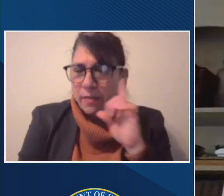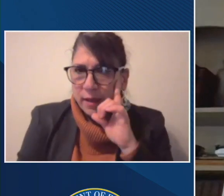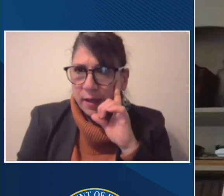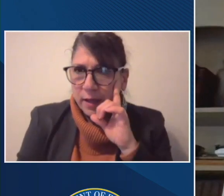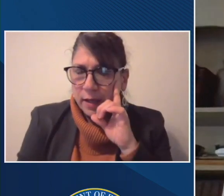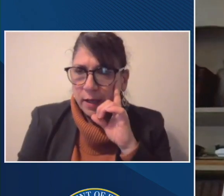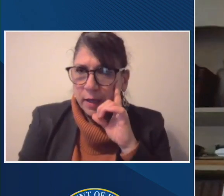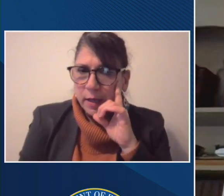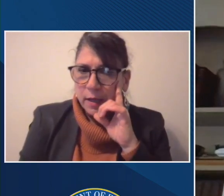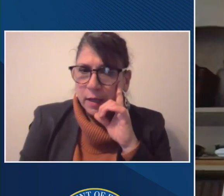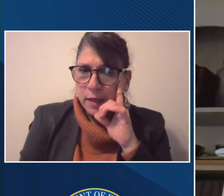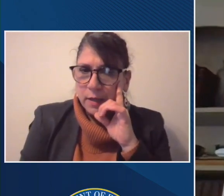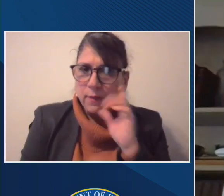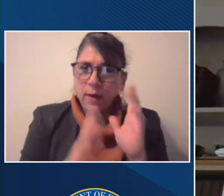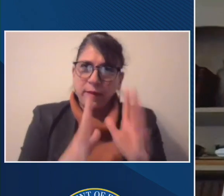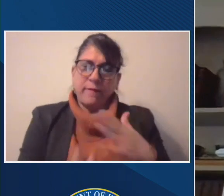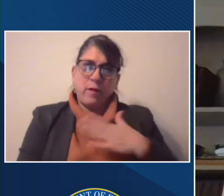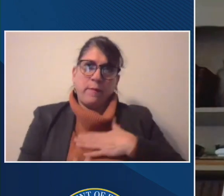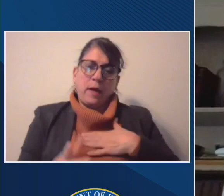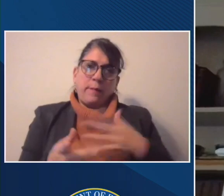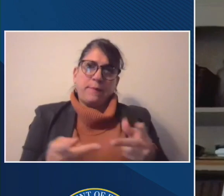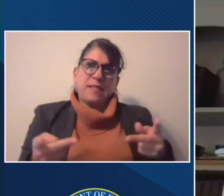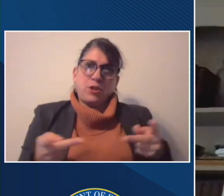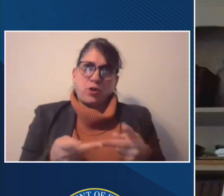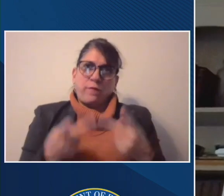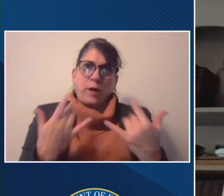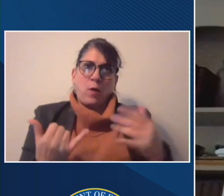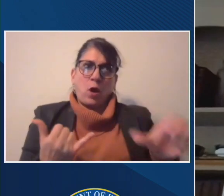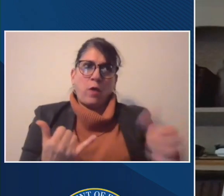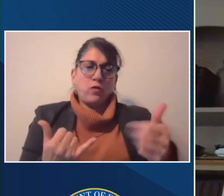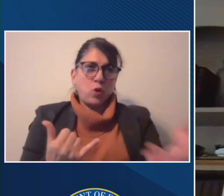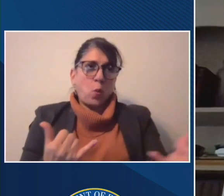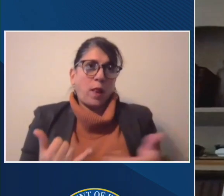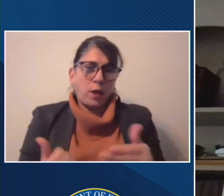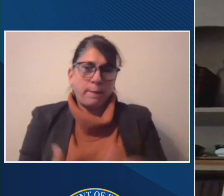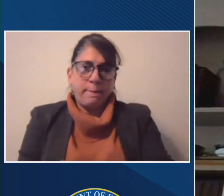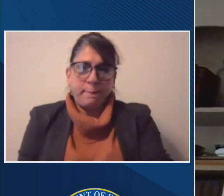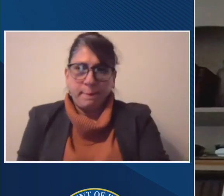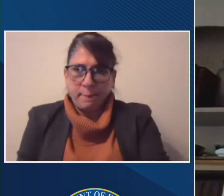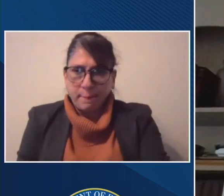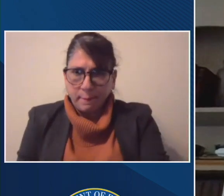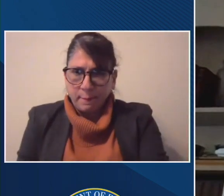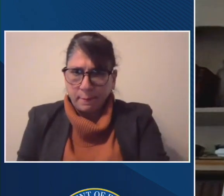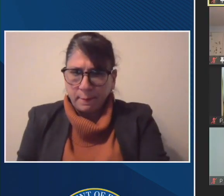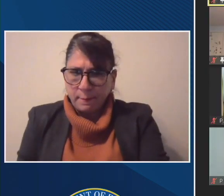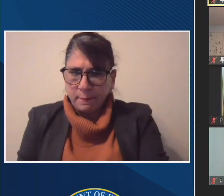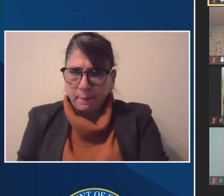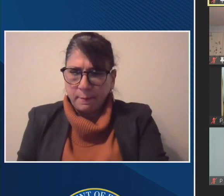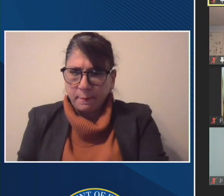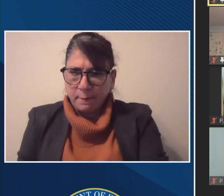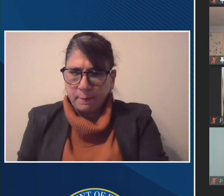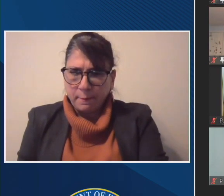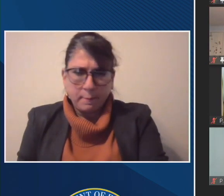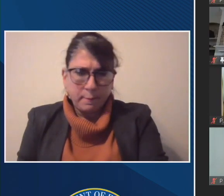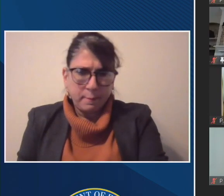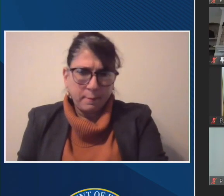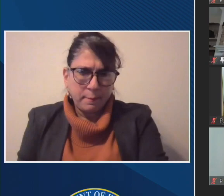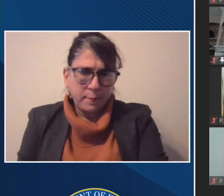position for now. And others are welcome to give their views. Thank you, Greg. Jamie?